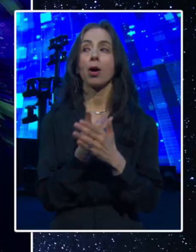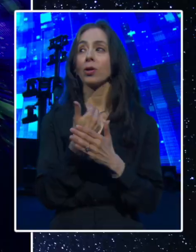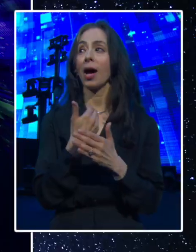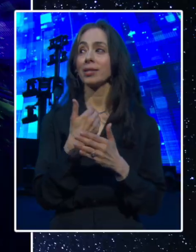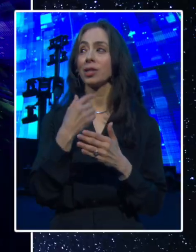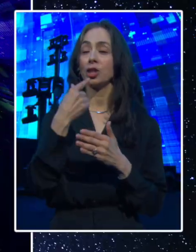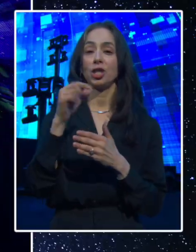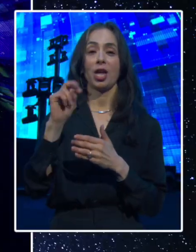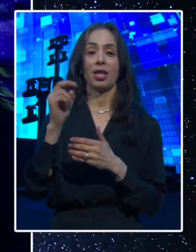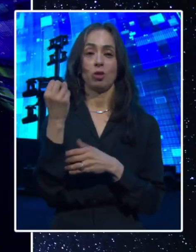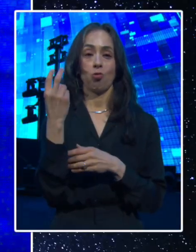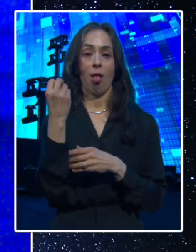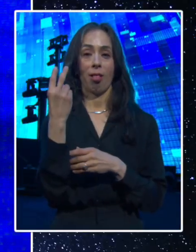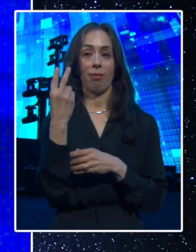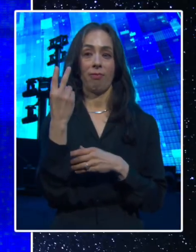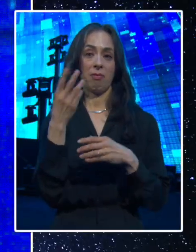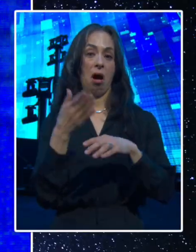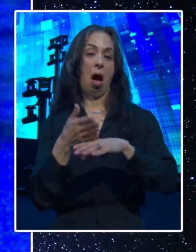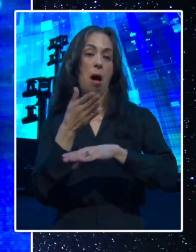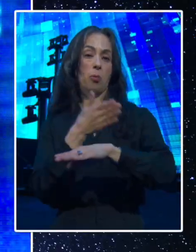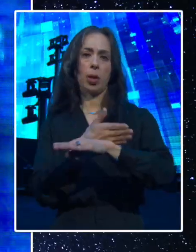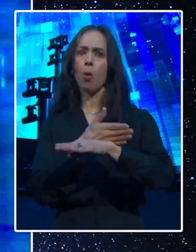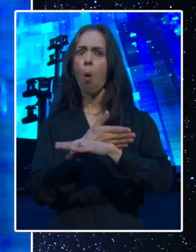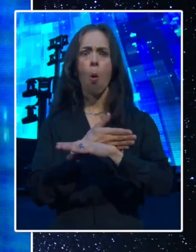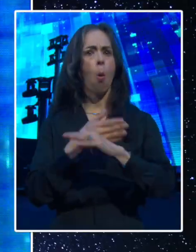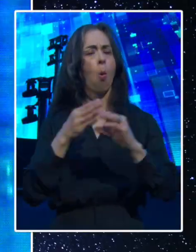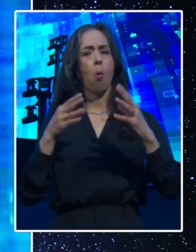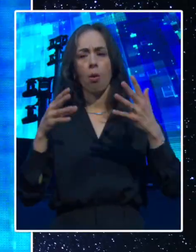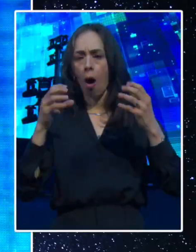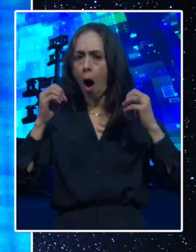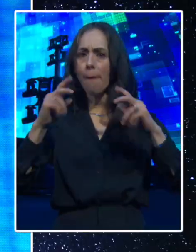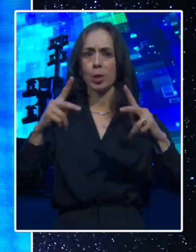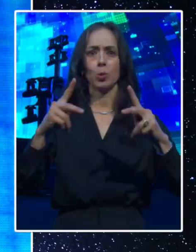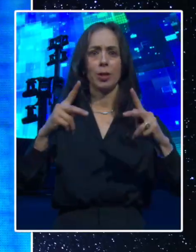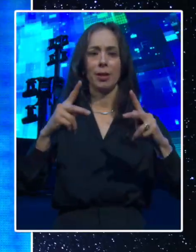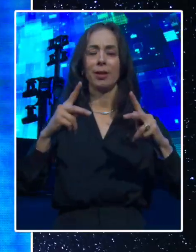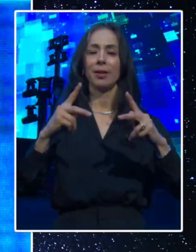Modernizing to Gen12 is more than just an upgrade. It is an opportunity.